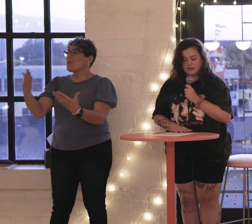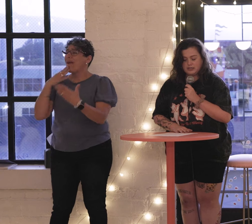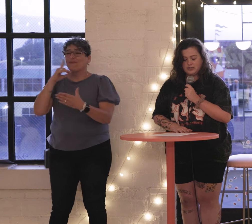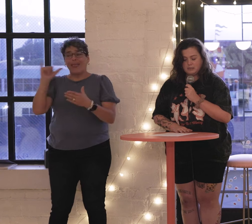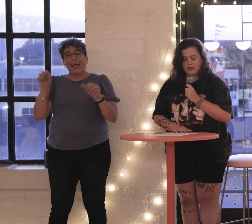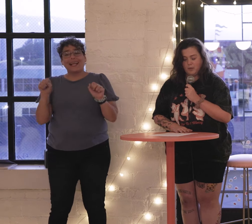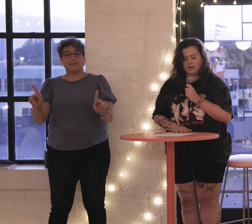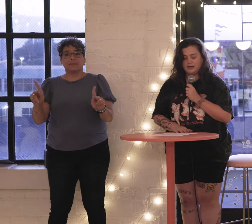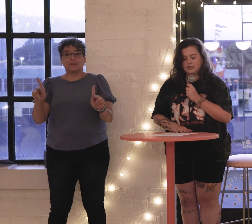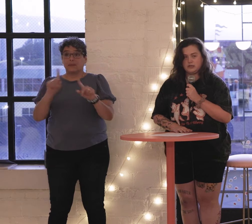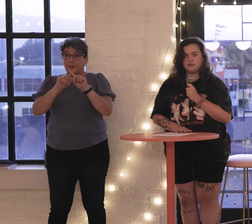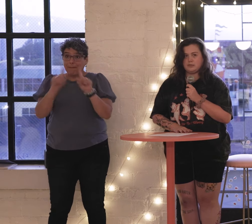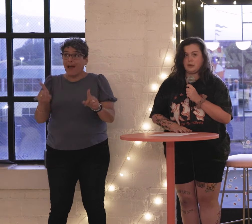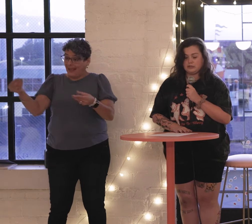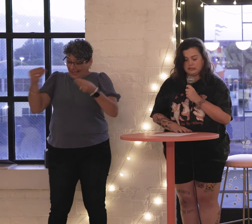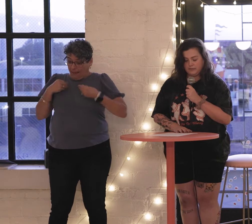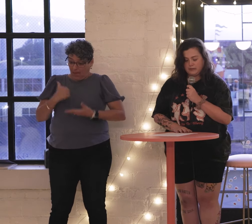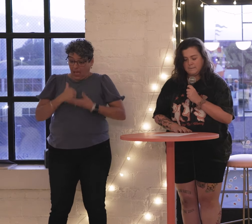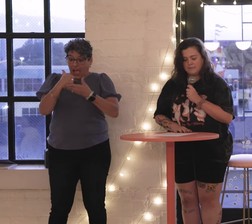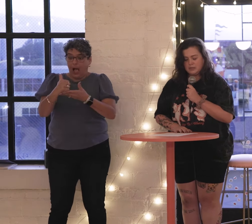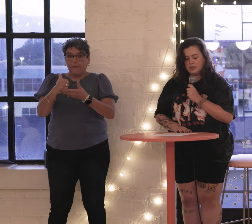it didn't give me the help that I needed to be able to leave.